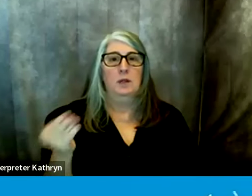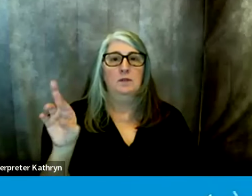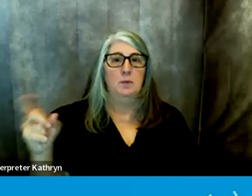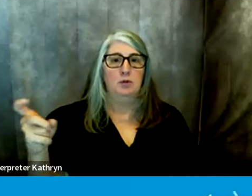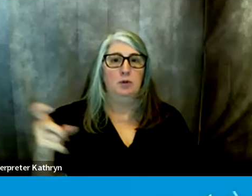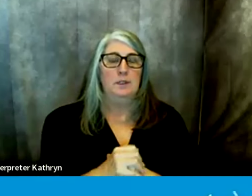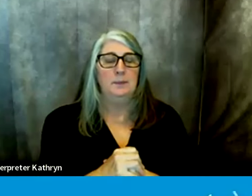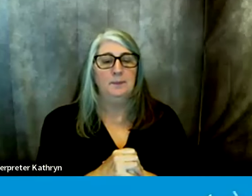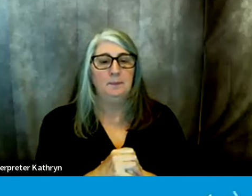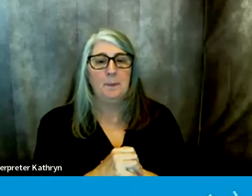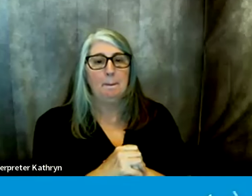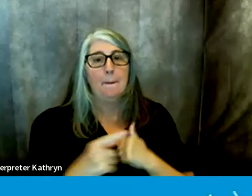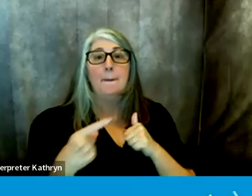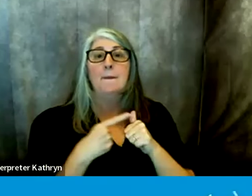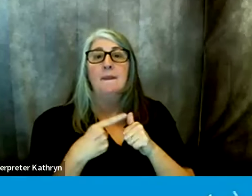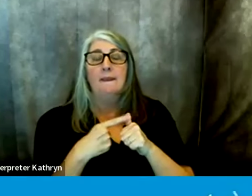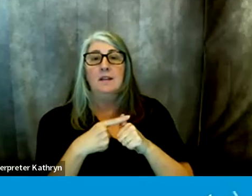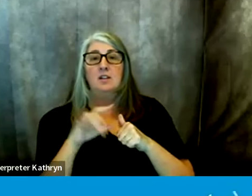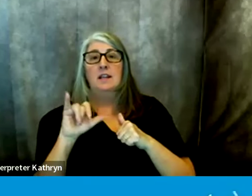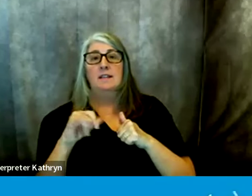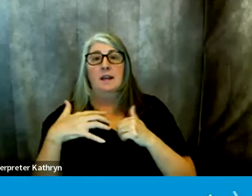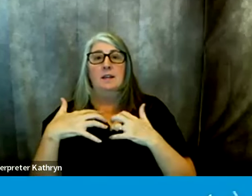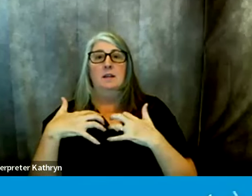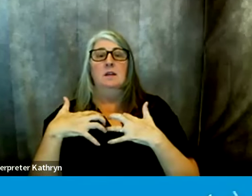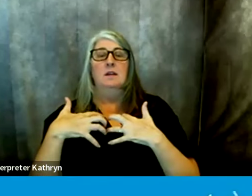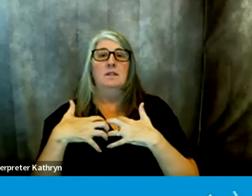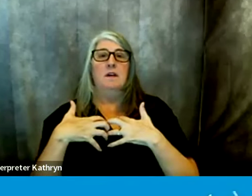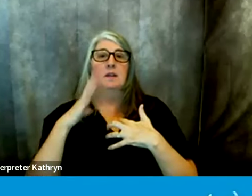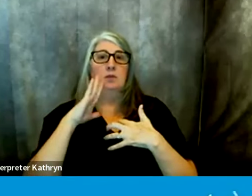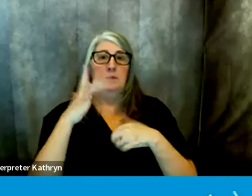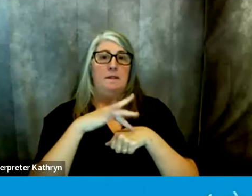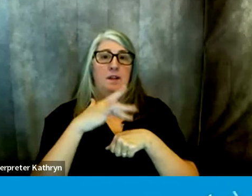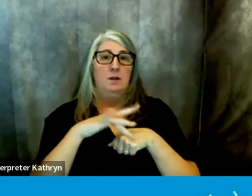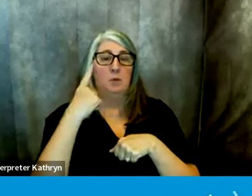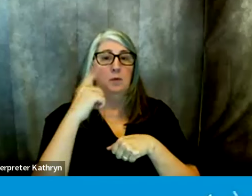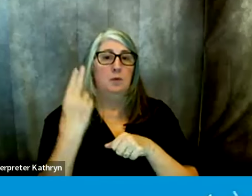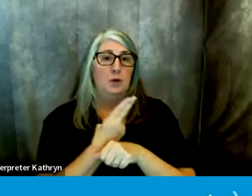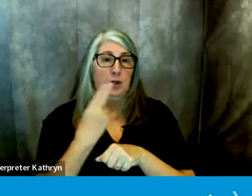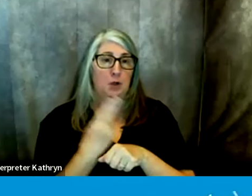Initially, that device will be available for use in the physician's office